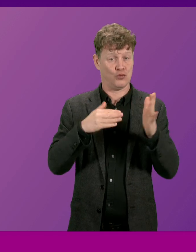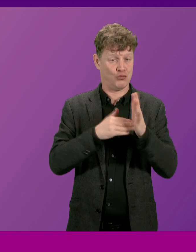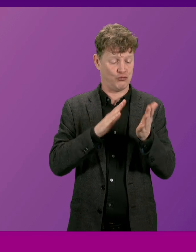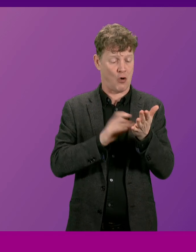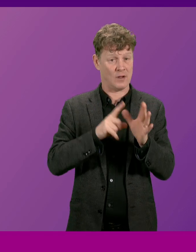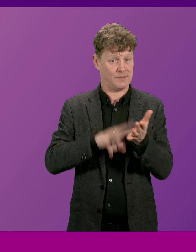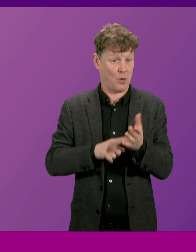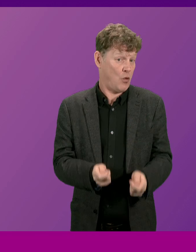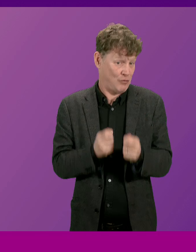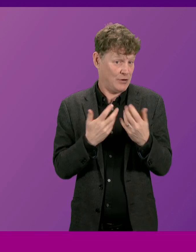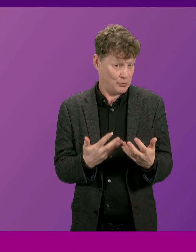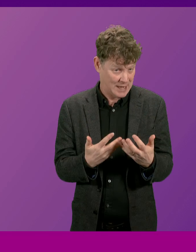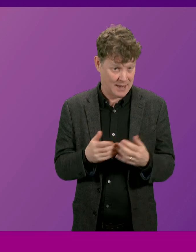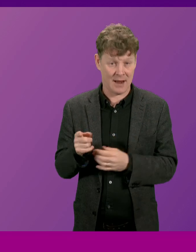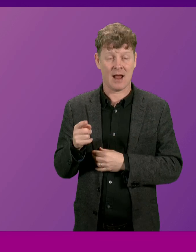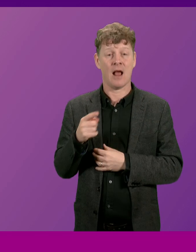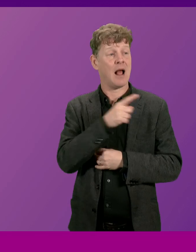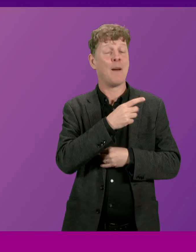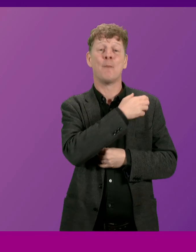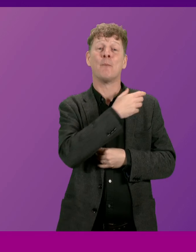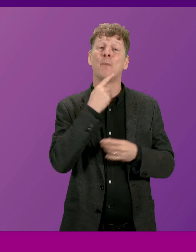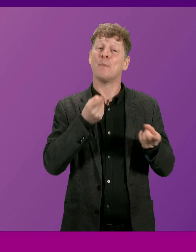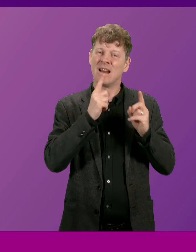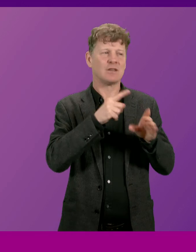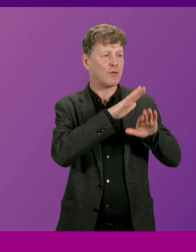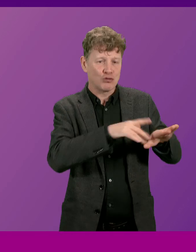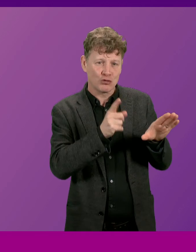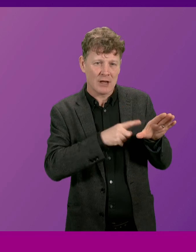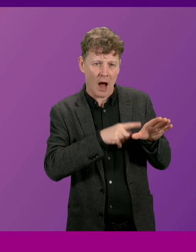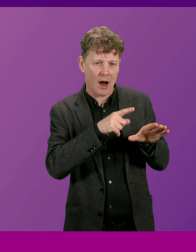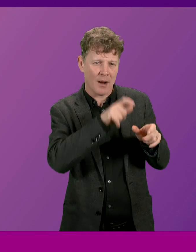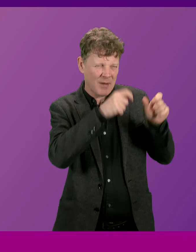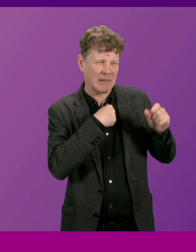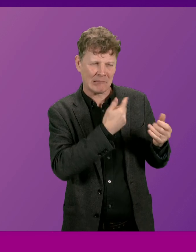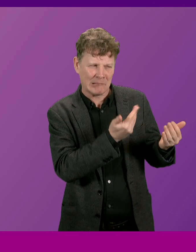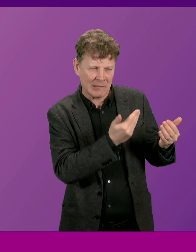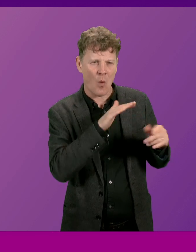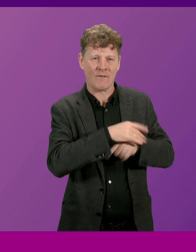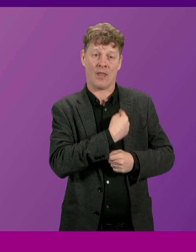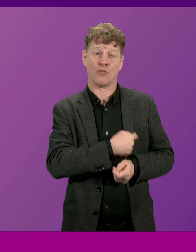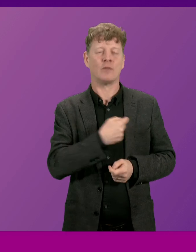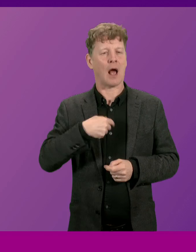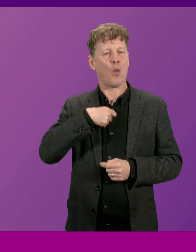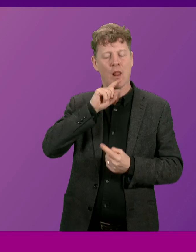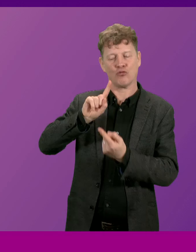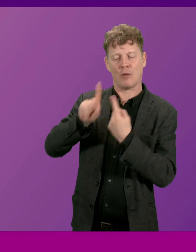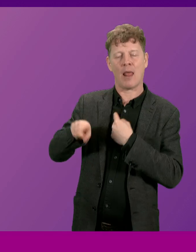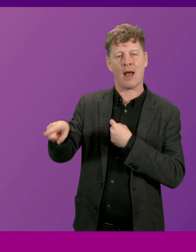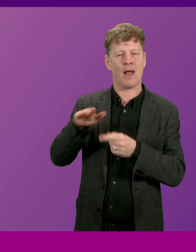I will take counsel from the Minister for Children, Young People and The Promise, and I will reply in writing to Roz McCall about the issues involved.